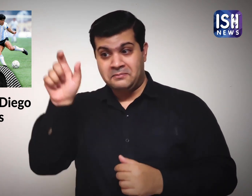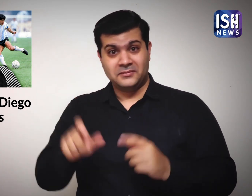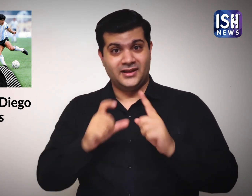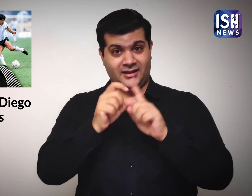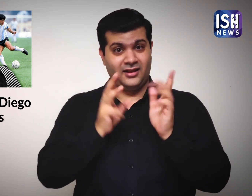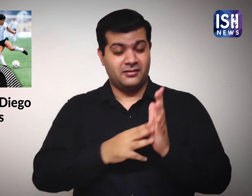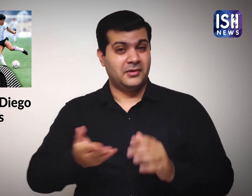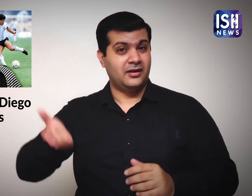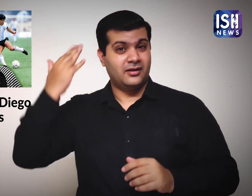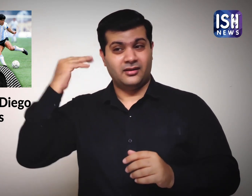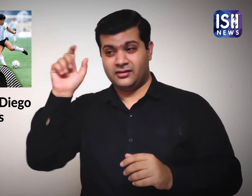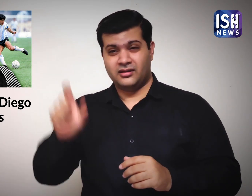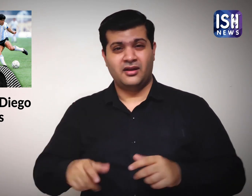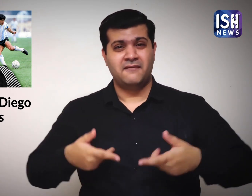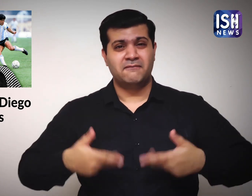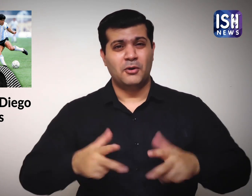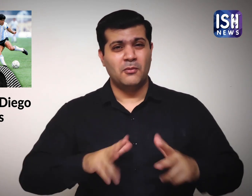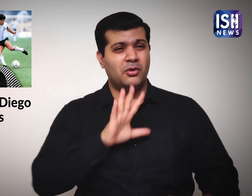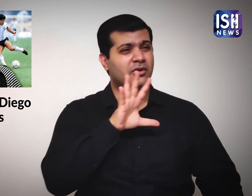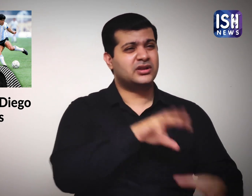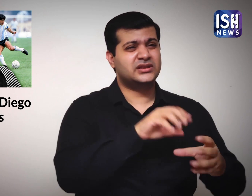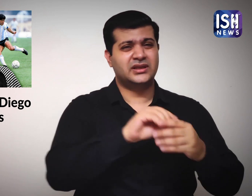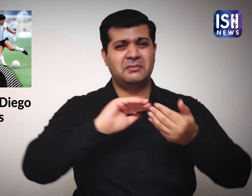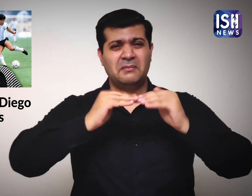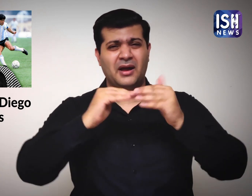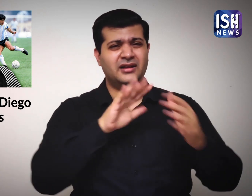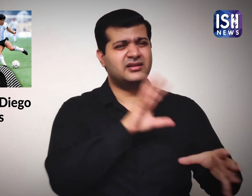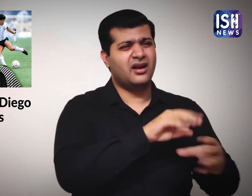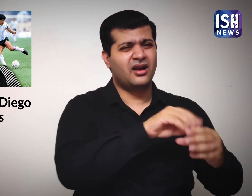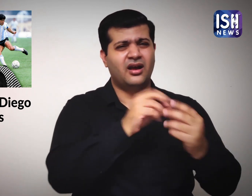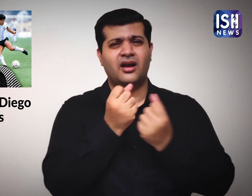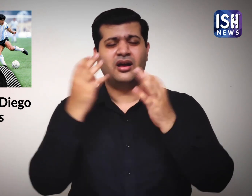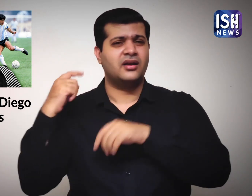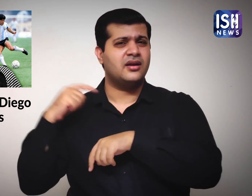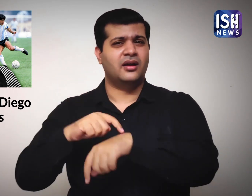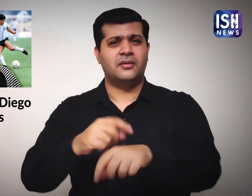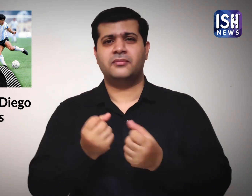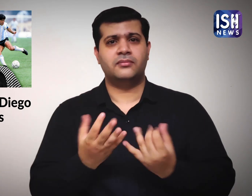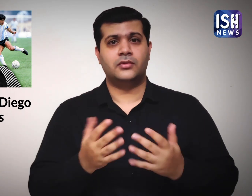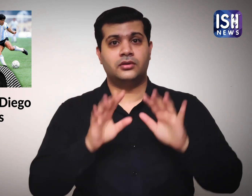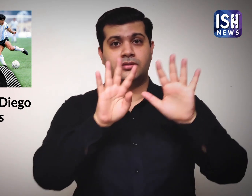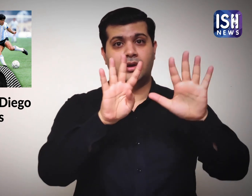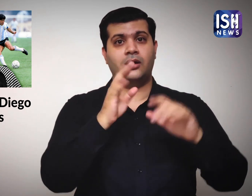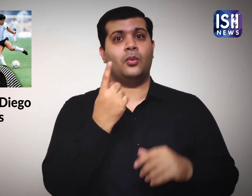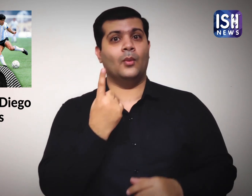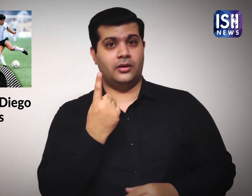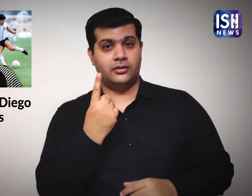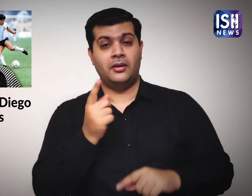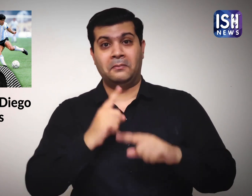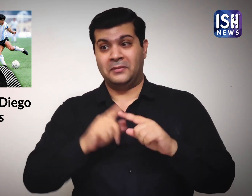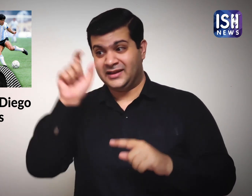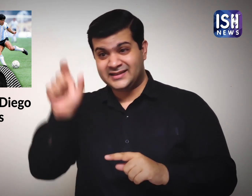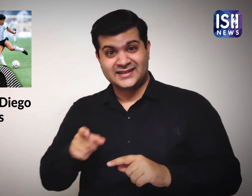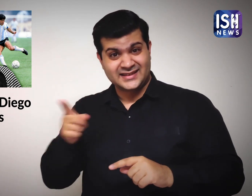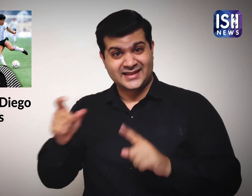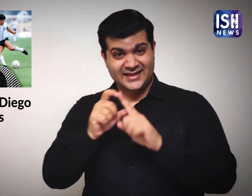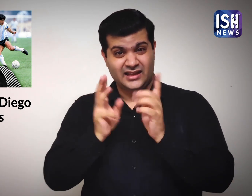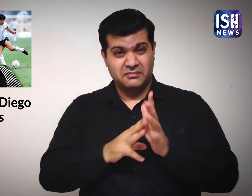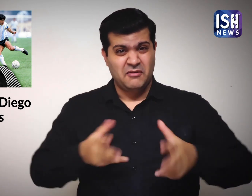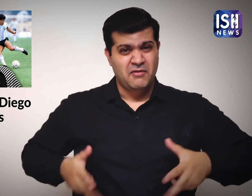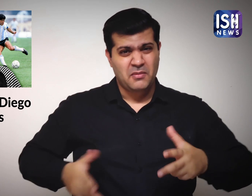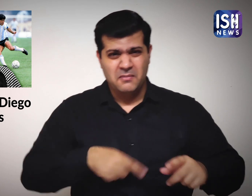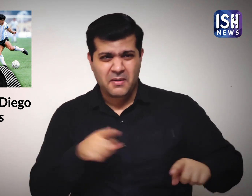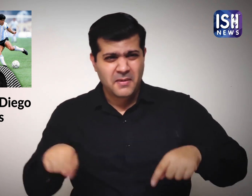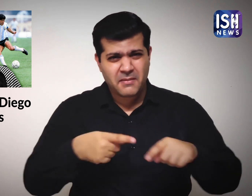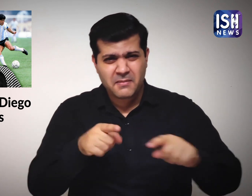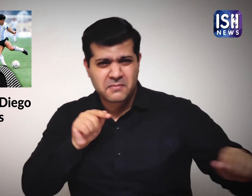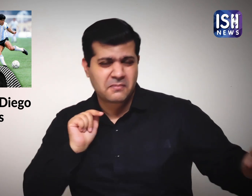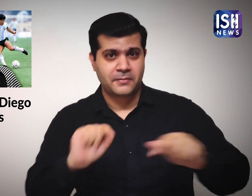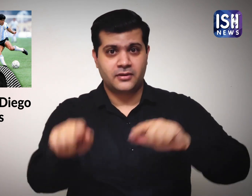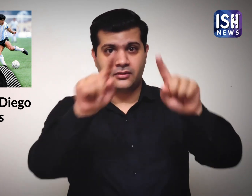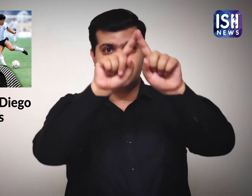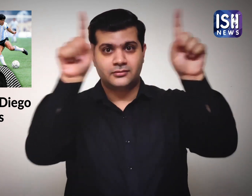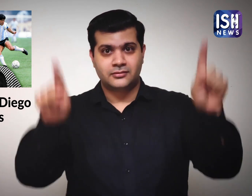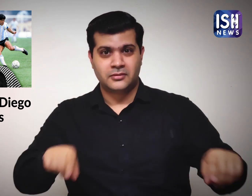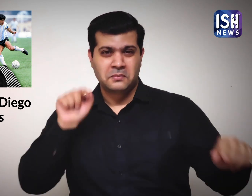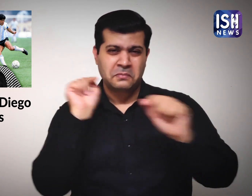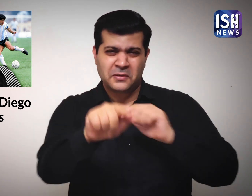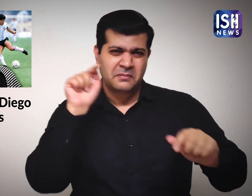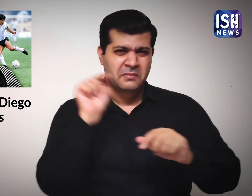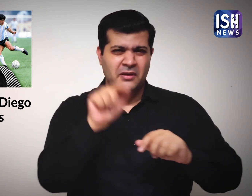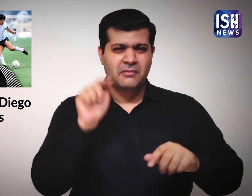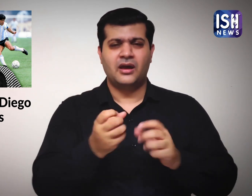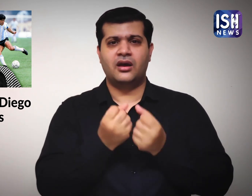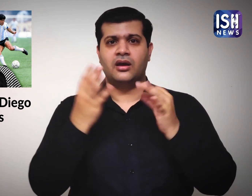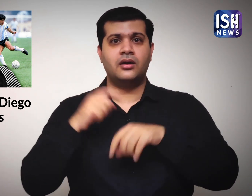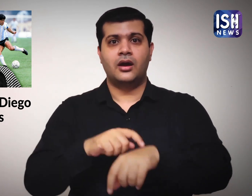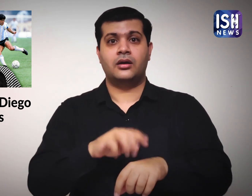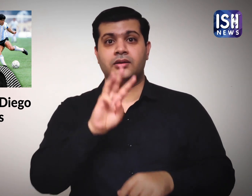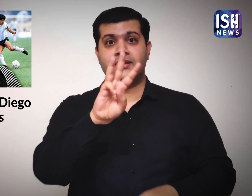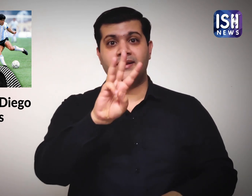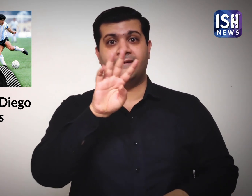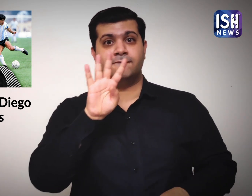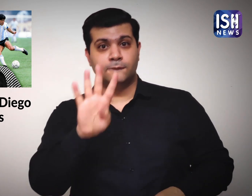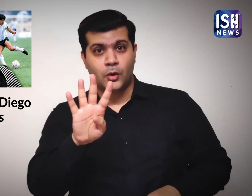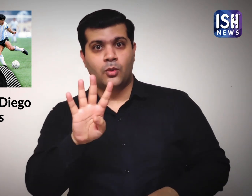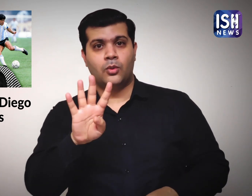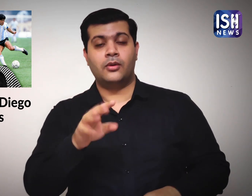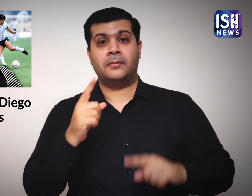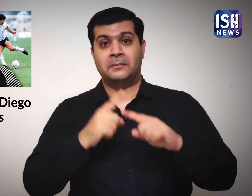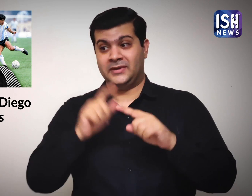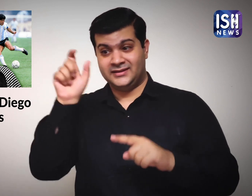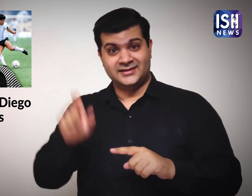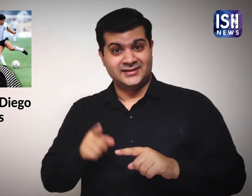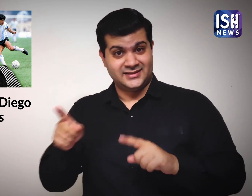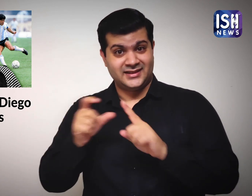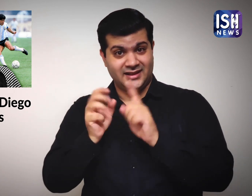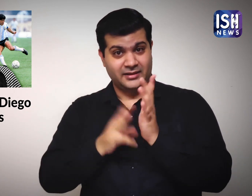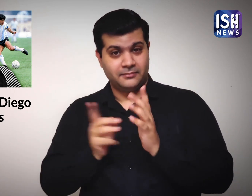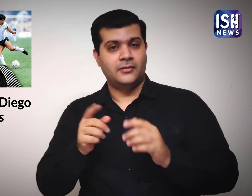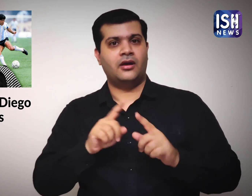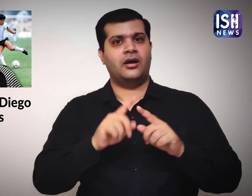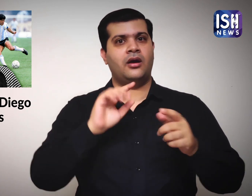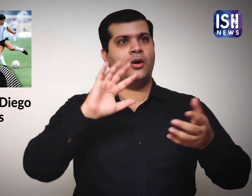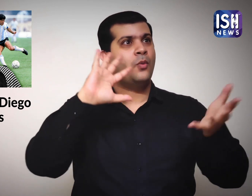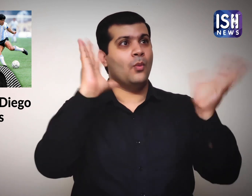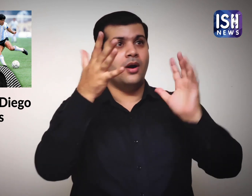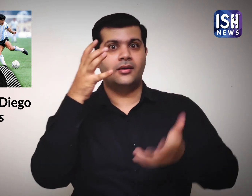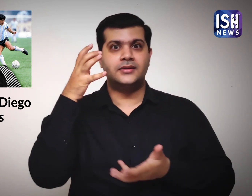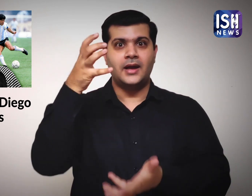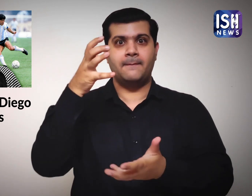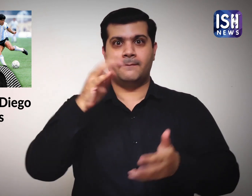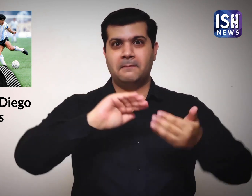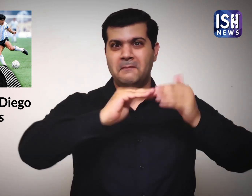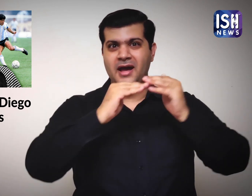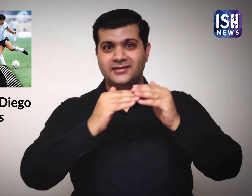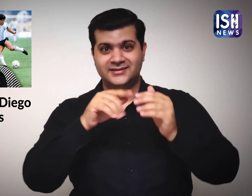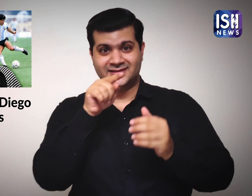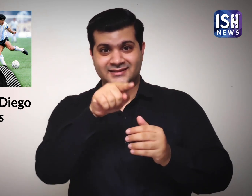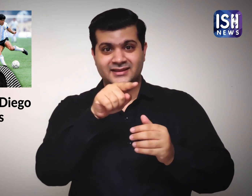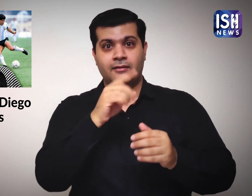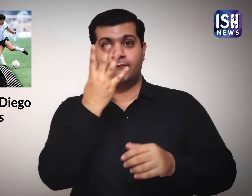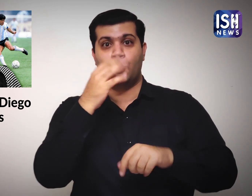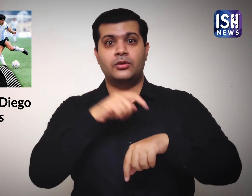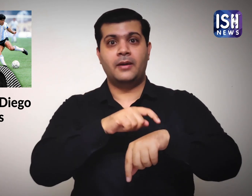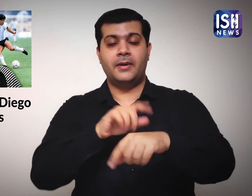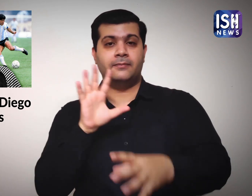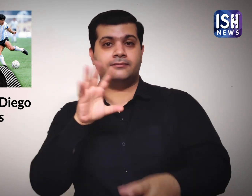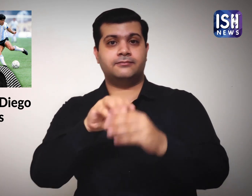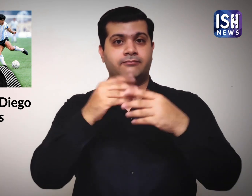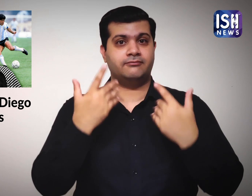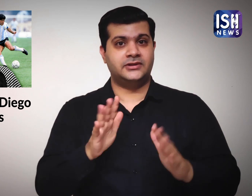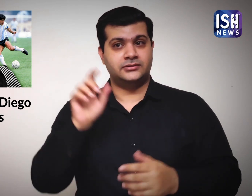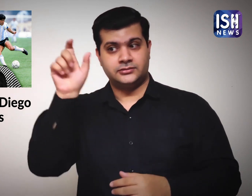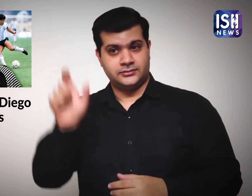In 91 football matches, Maradona scored 34 goals. He has played in 4 football world cups.